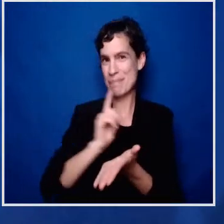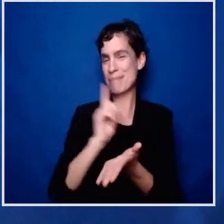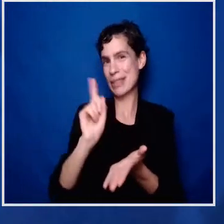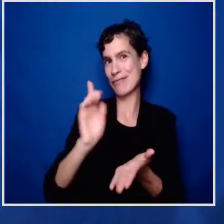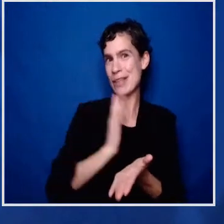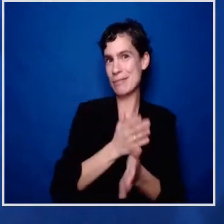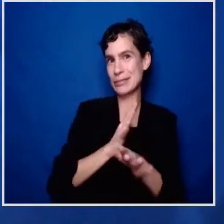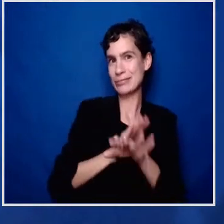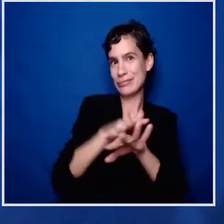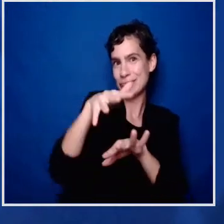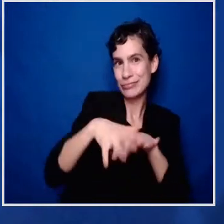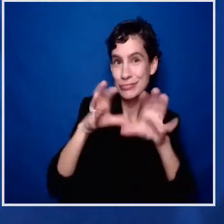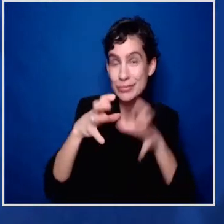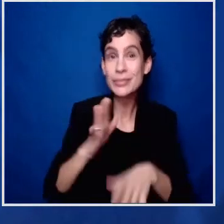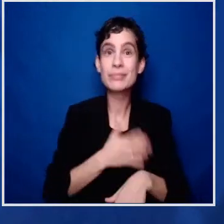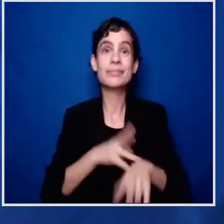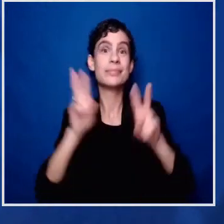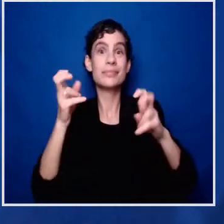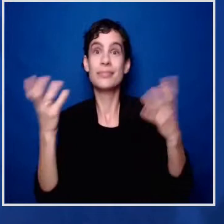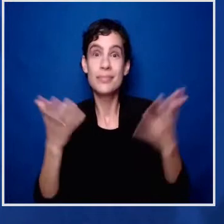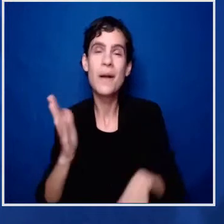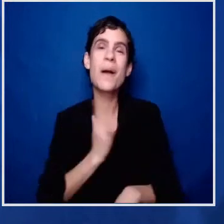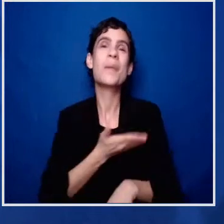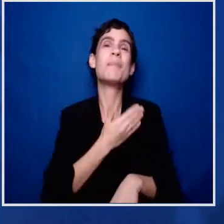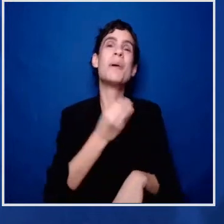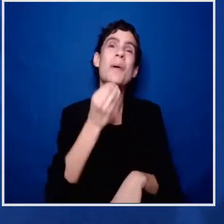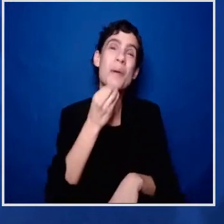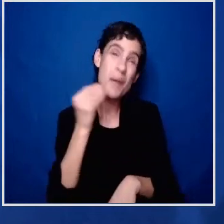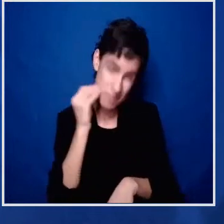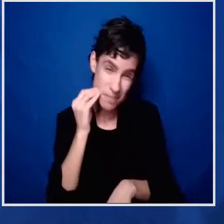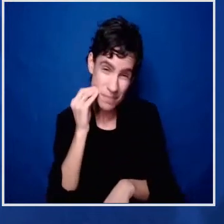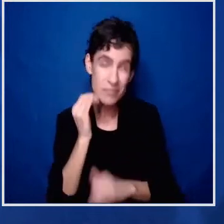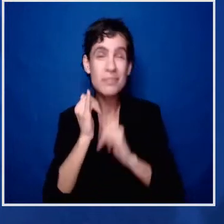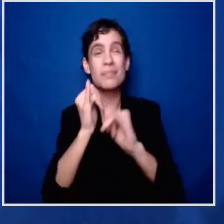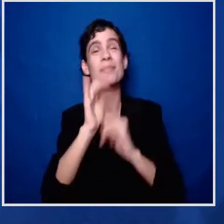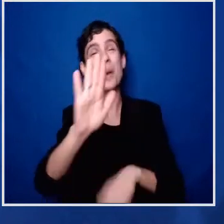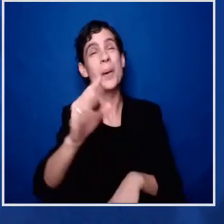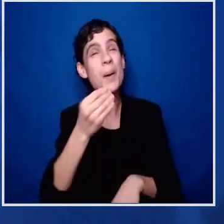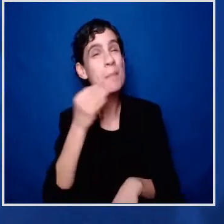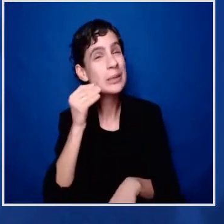TUCSON. STOP BY AND SAY HELLO, AND IN MY LANGUAGE -- OUR HOUSE IS